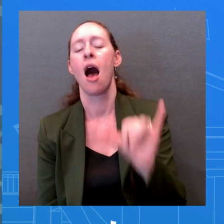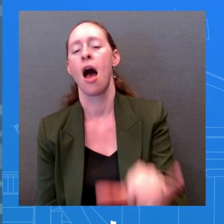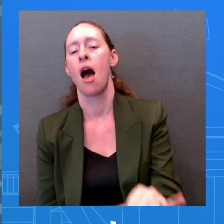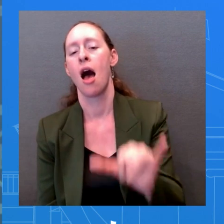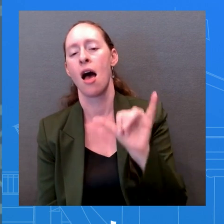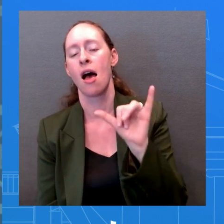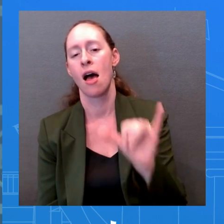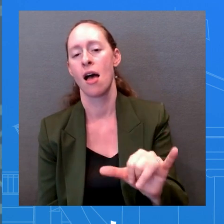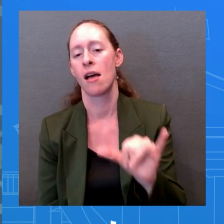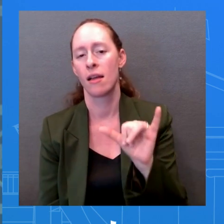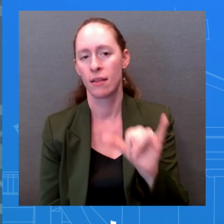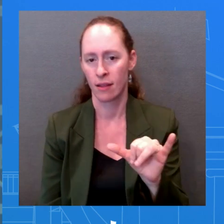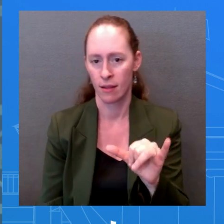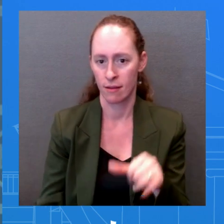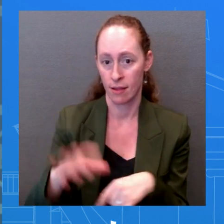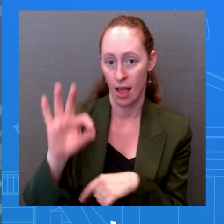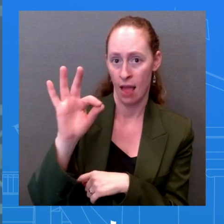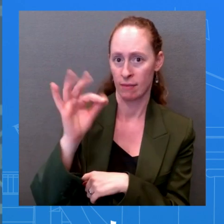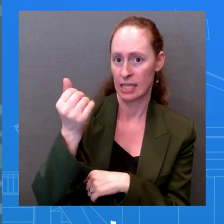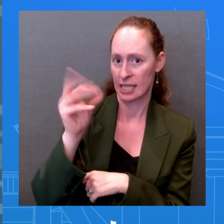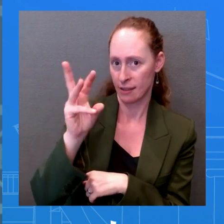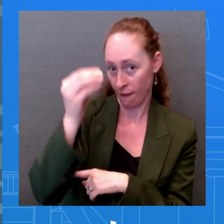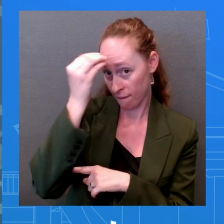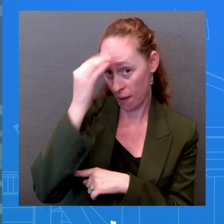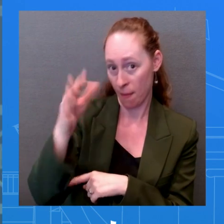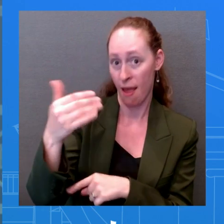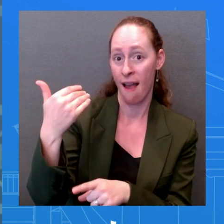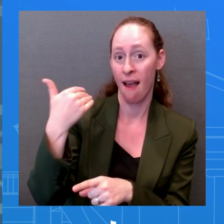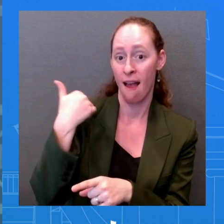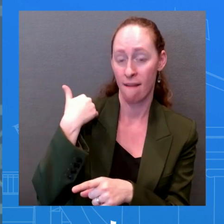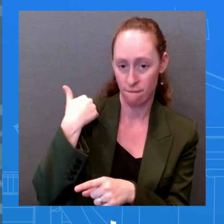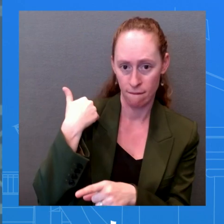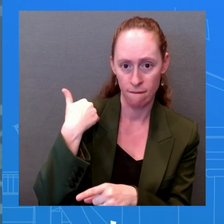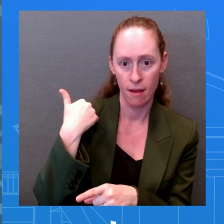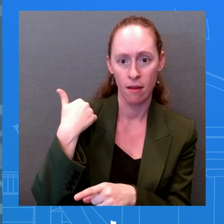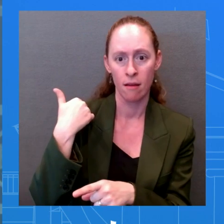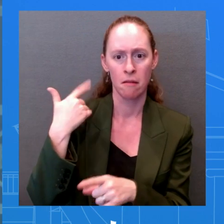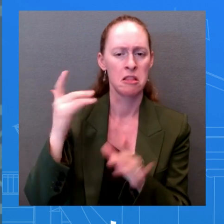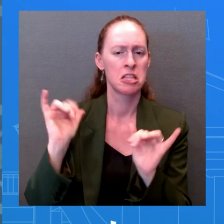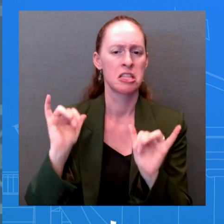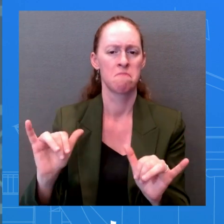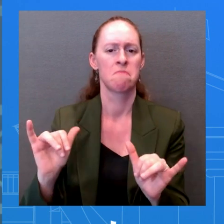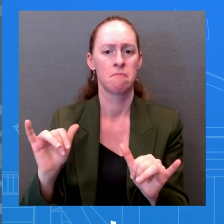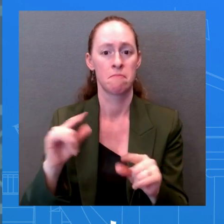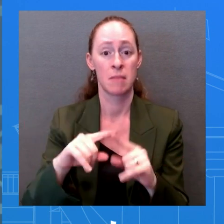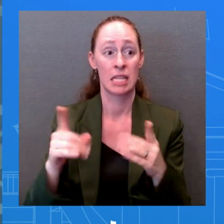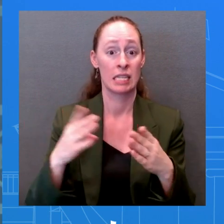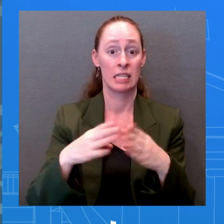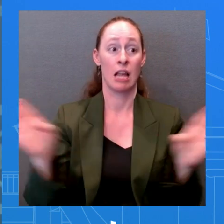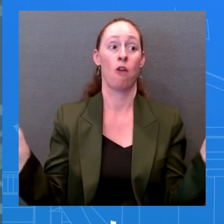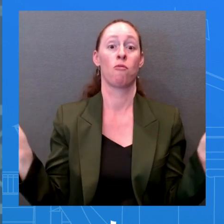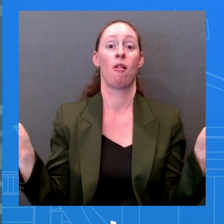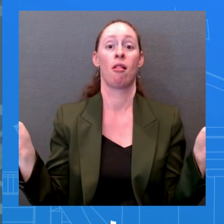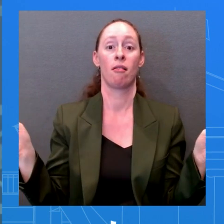Nothing has changed on that particular package. But on the security assistance, I'm happy to check with the team and get back to you. The Press: And secondly, on Pakistan --